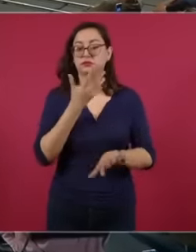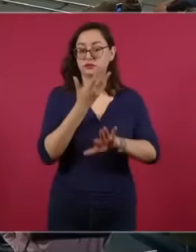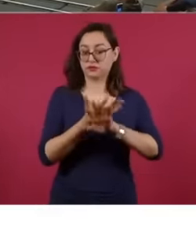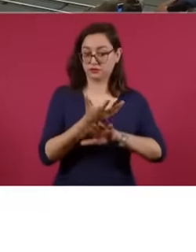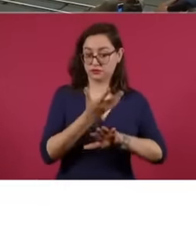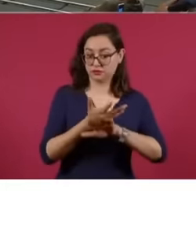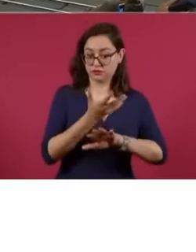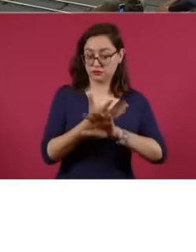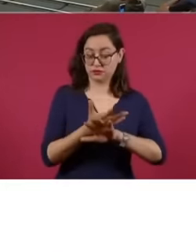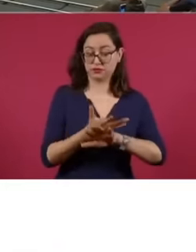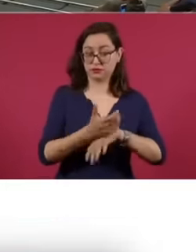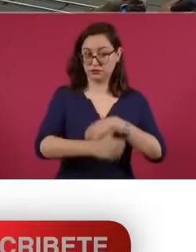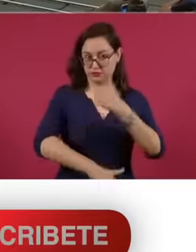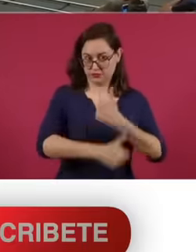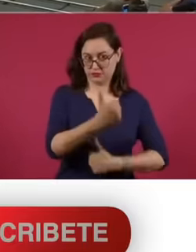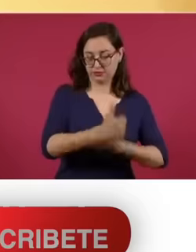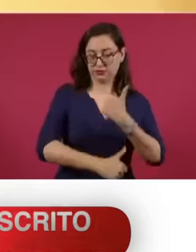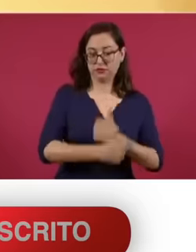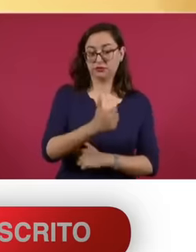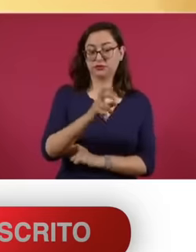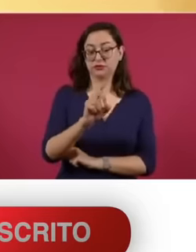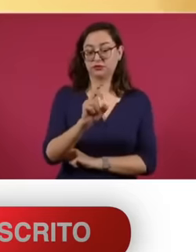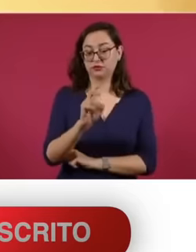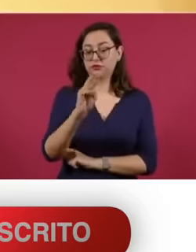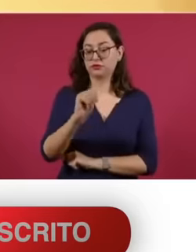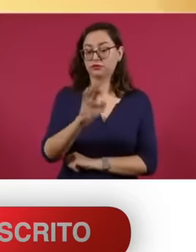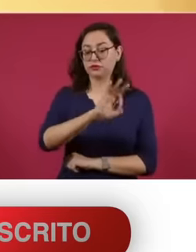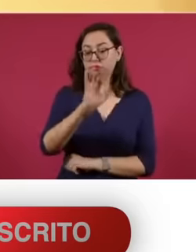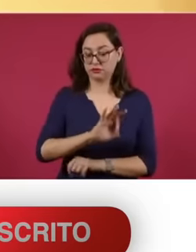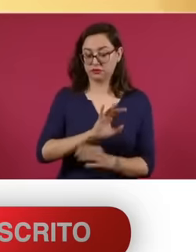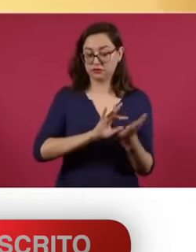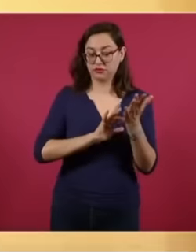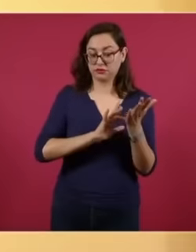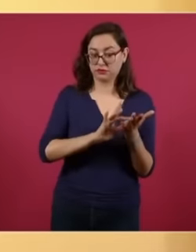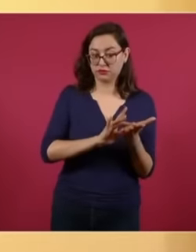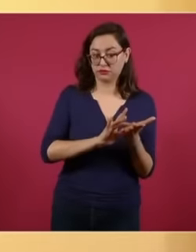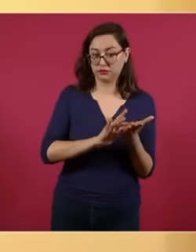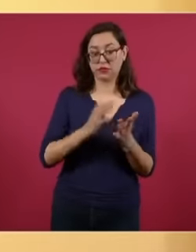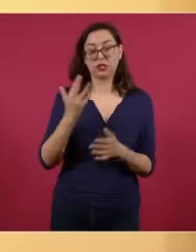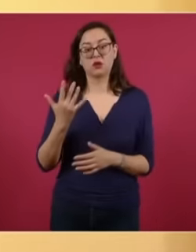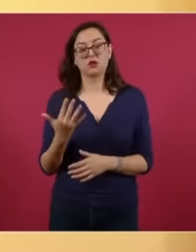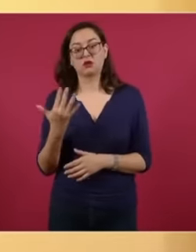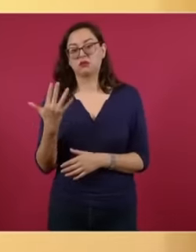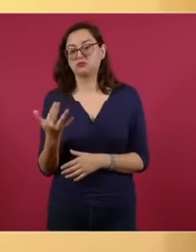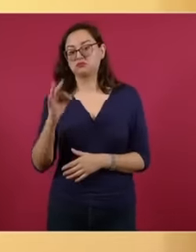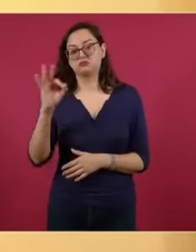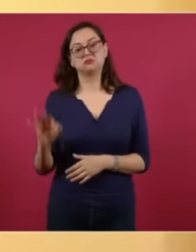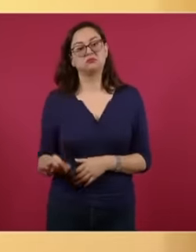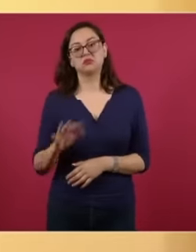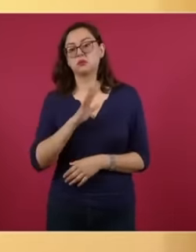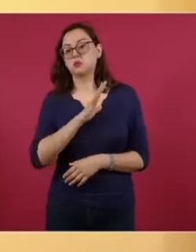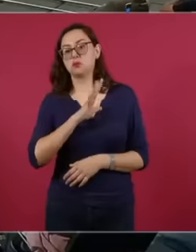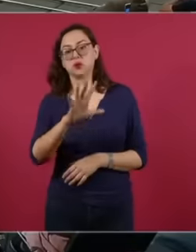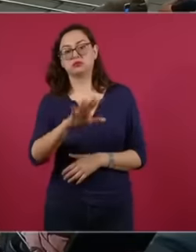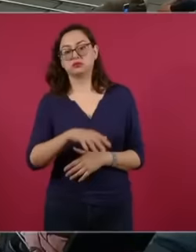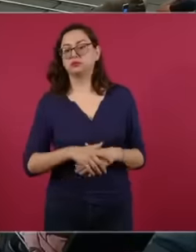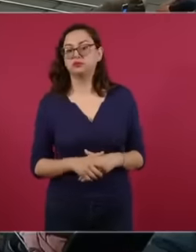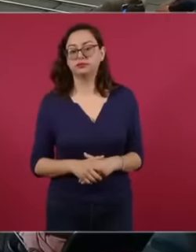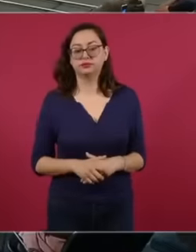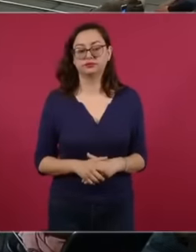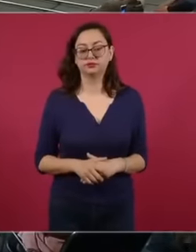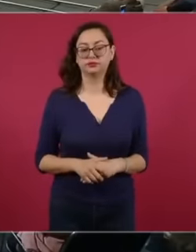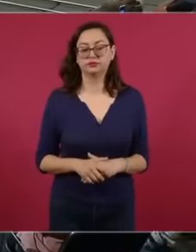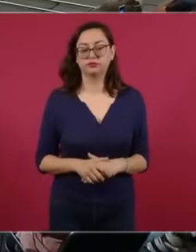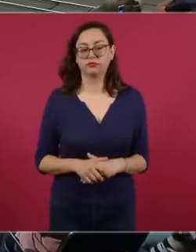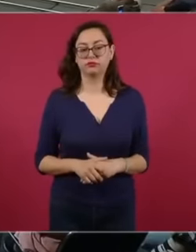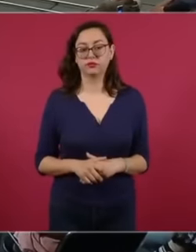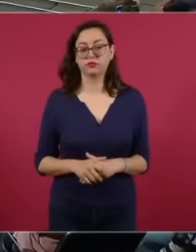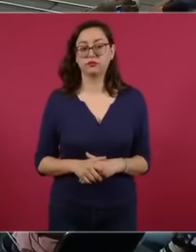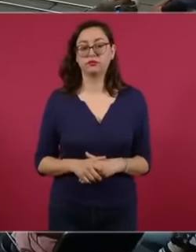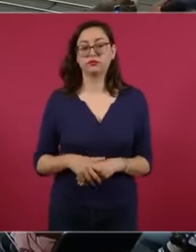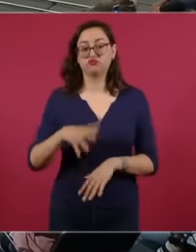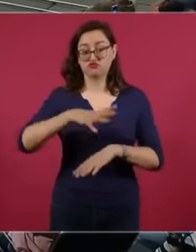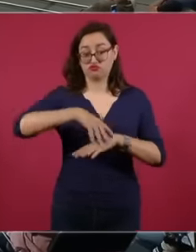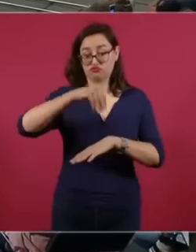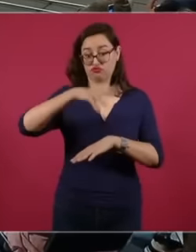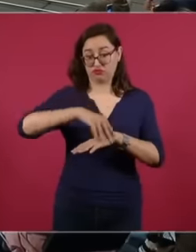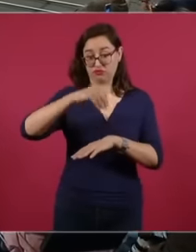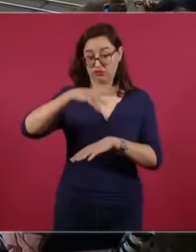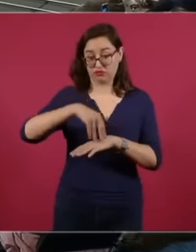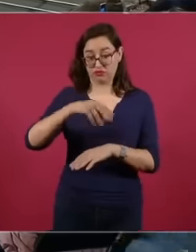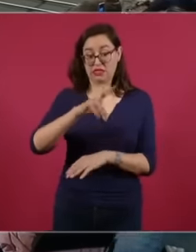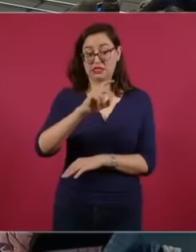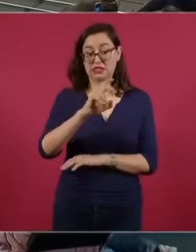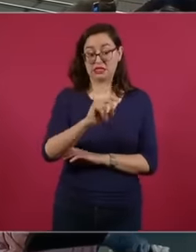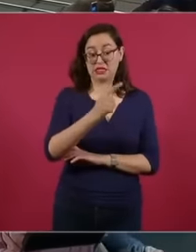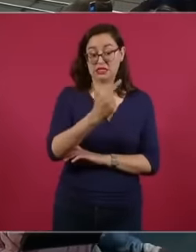presidential competition has 39 approval and 5% rejection Chon Sweden 37 approval and